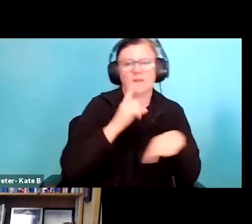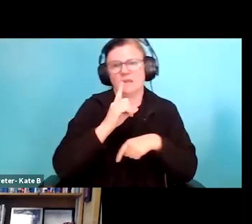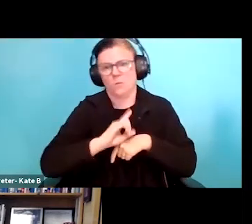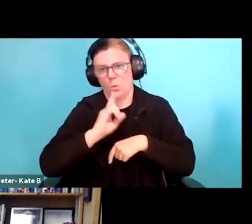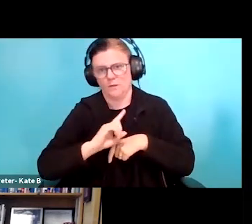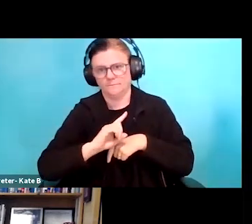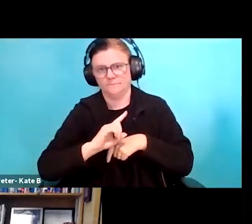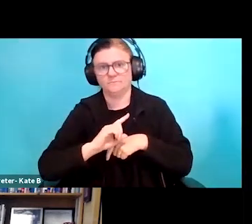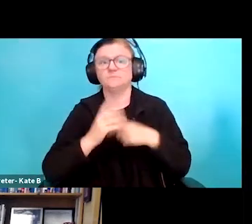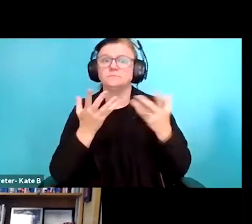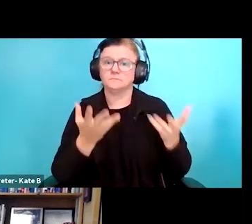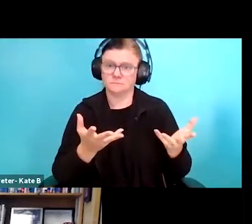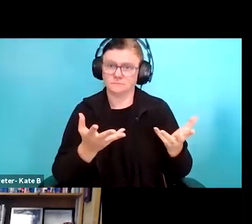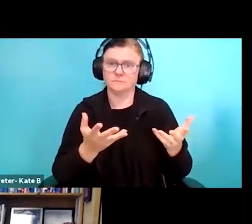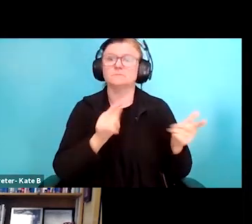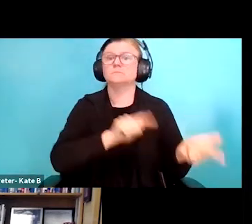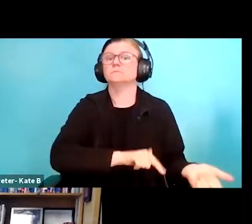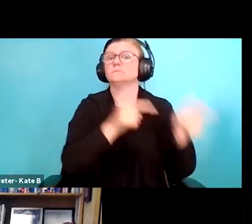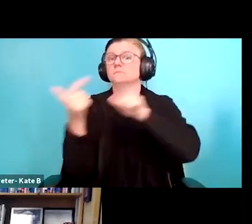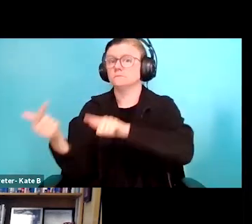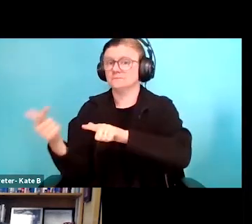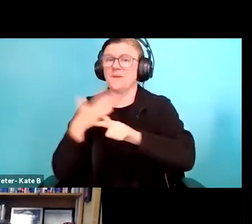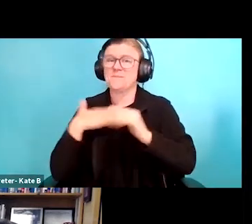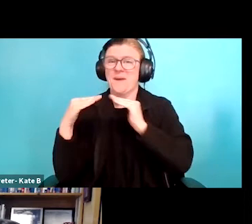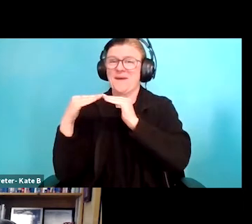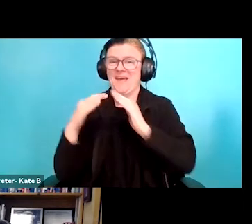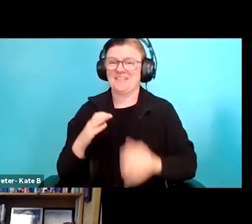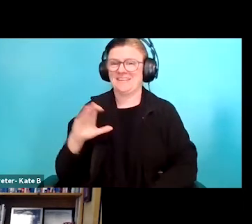So with that I'll turn it back to my colleague Dr. Catherine Ipsen.